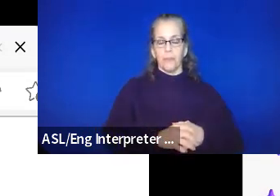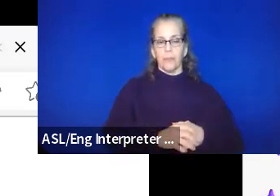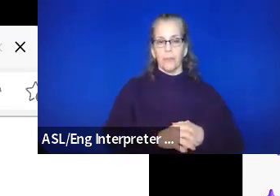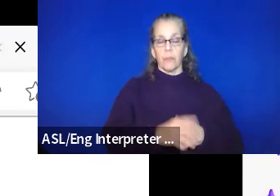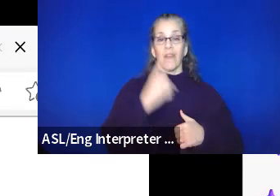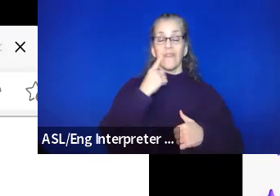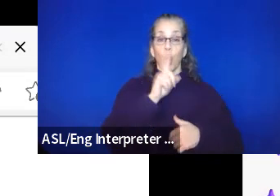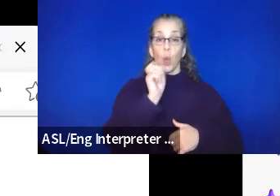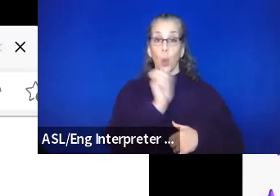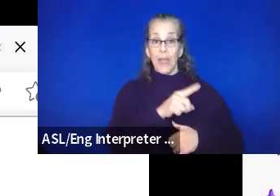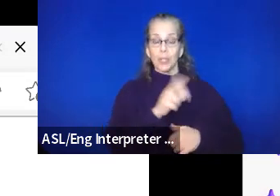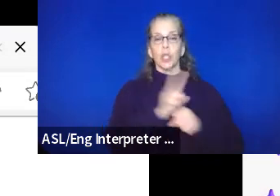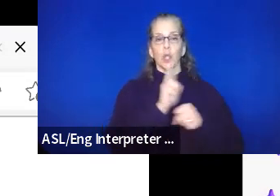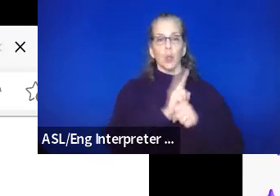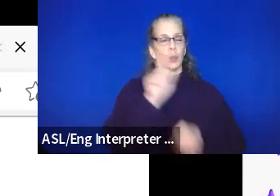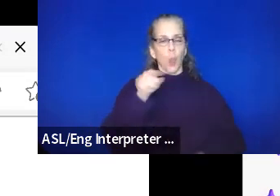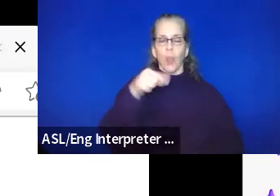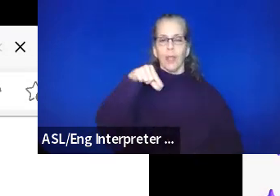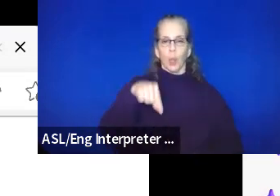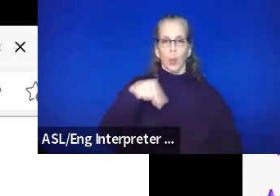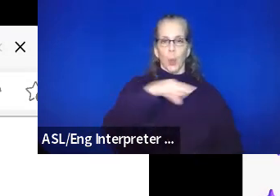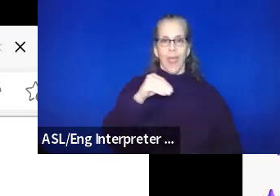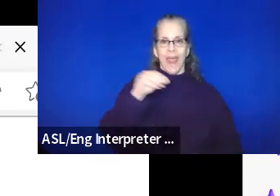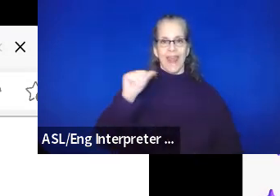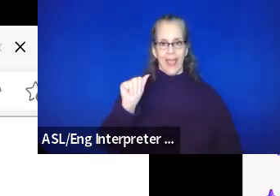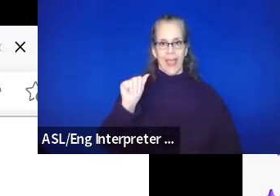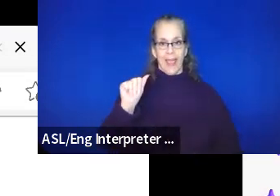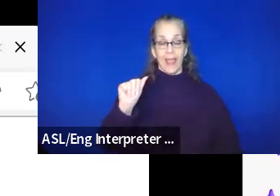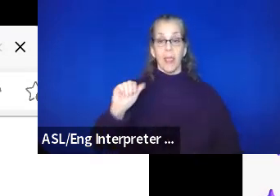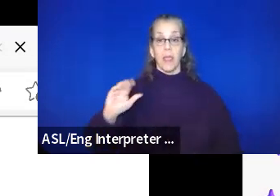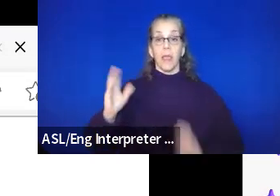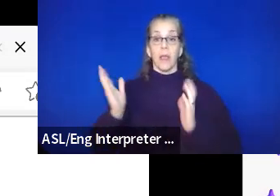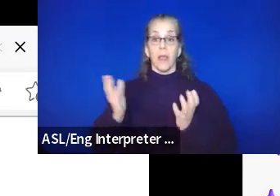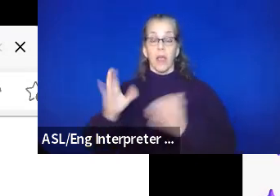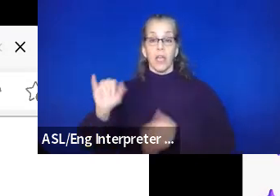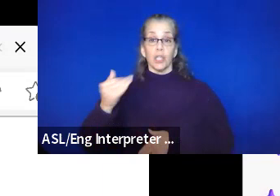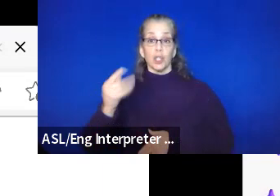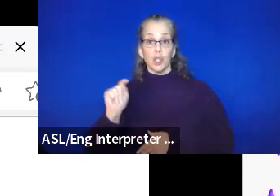use the Q&A button. And the chat feature will be available for technical issues and the